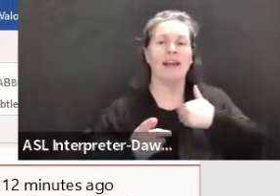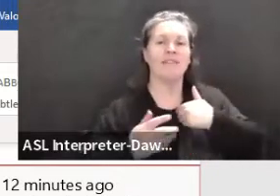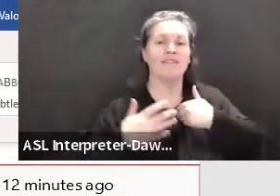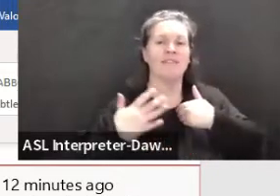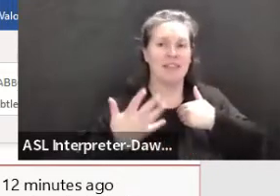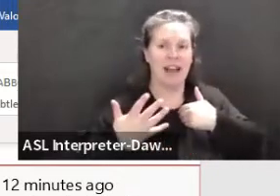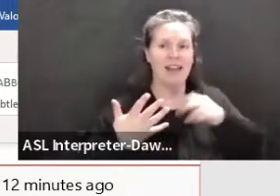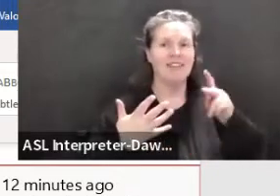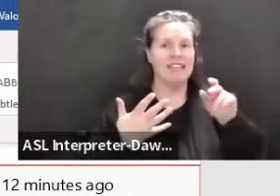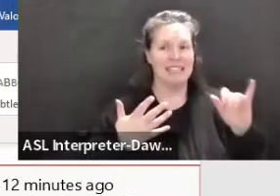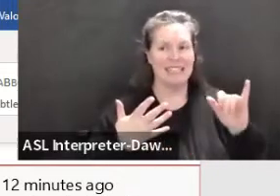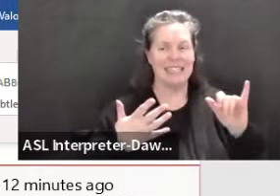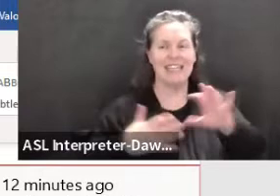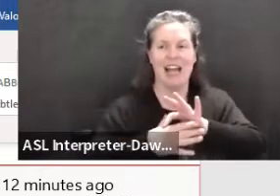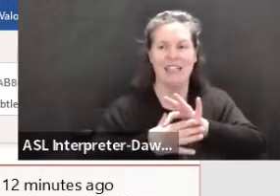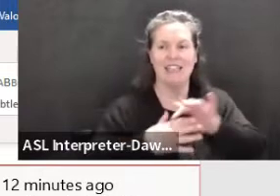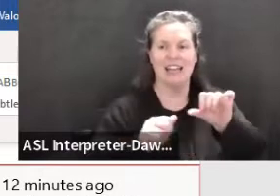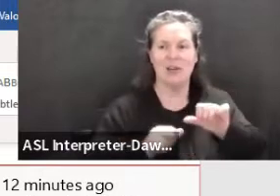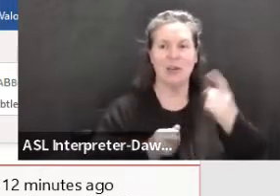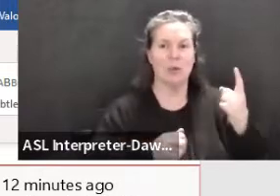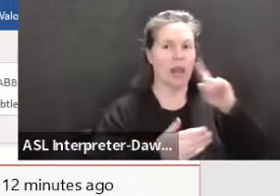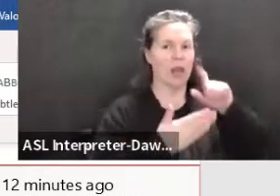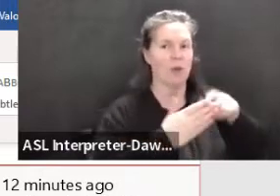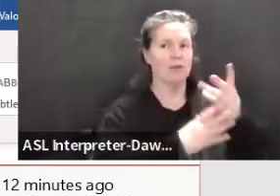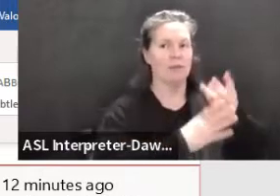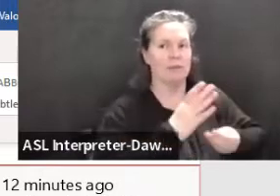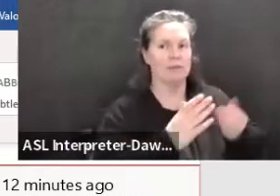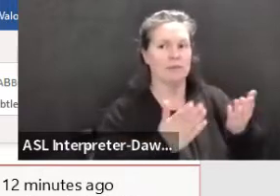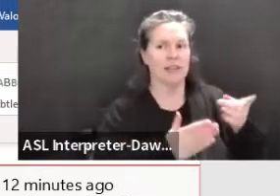And one that I see is not mentioned here is, and I'll just run through the five,